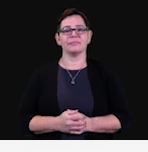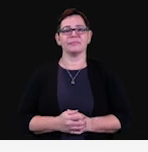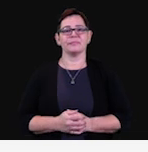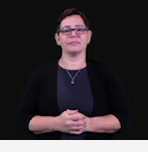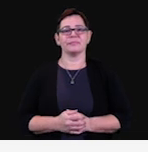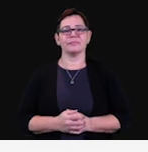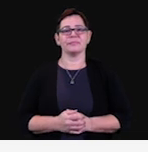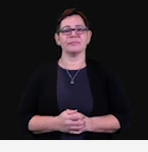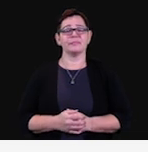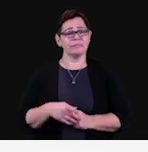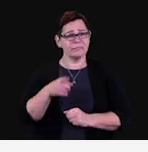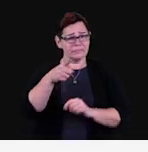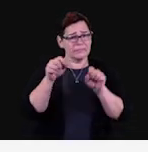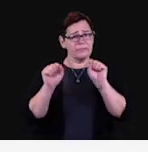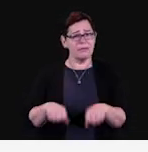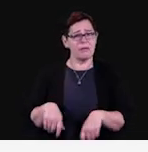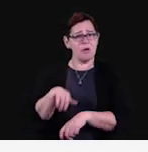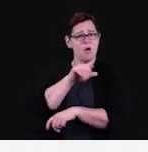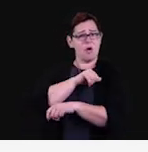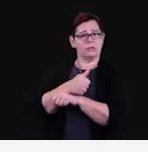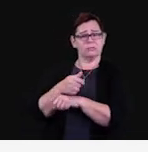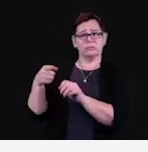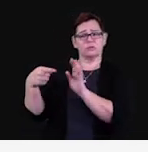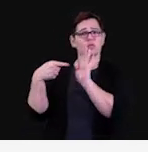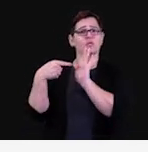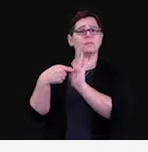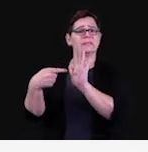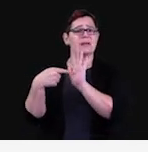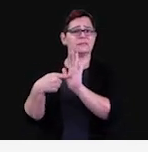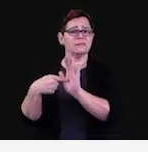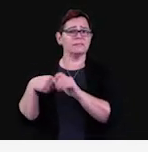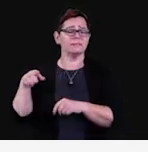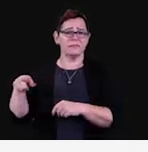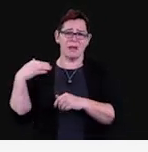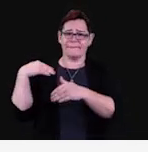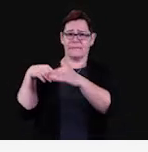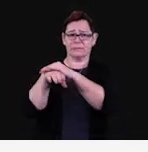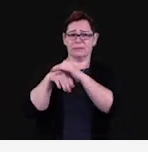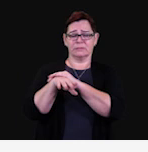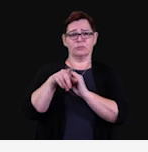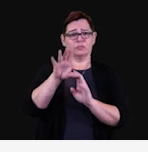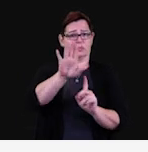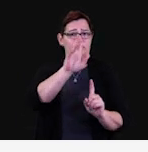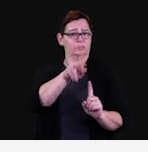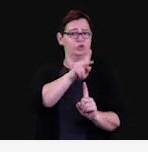You can authorize a representative to have access to your personal tax account through My Account.